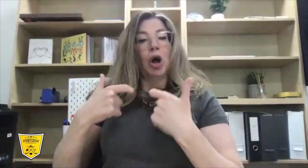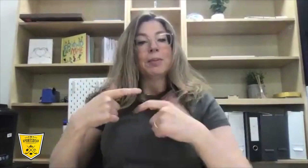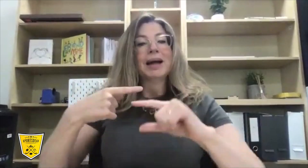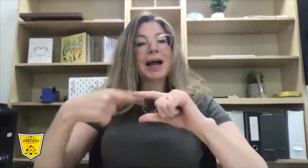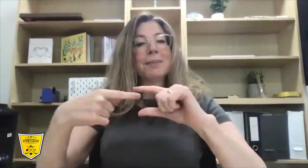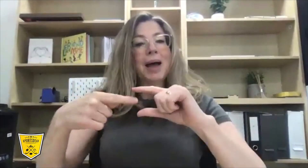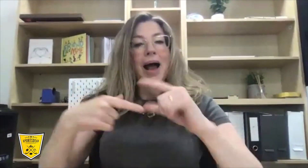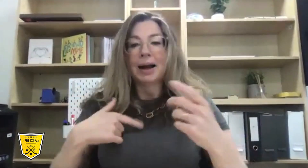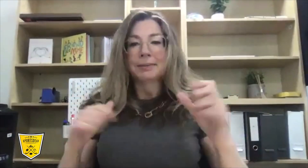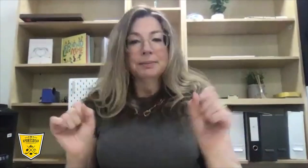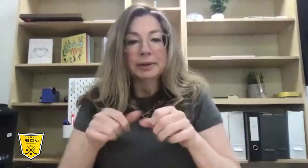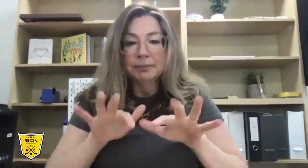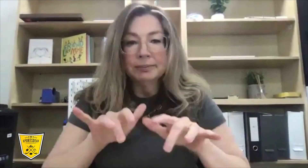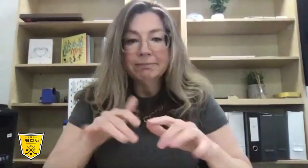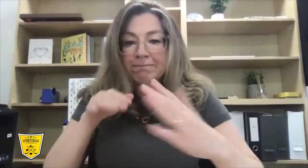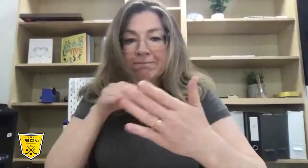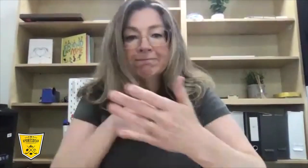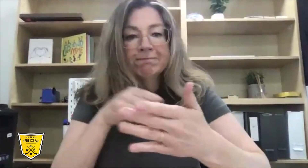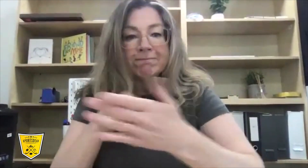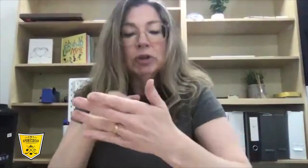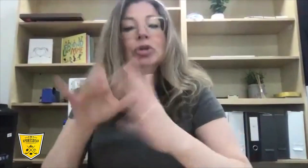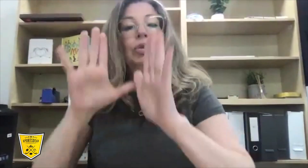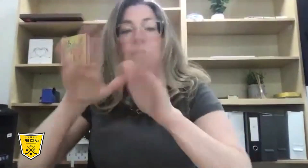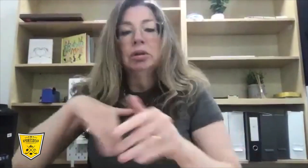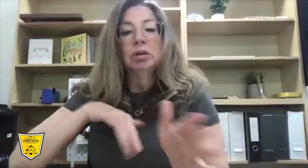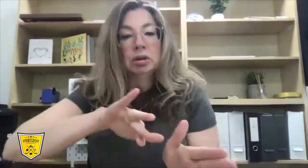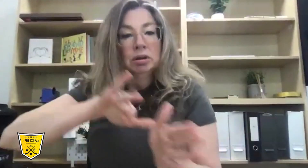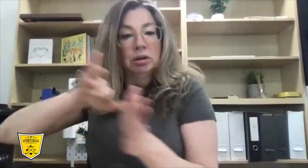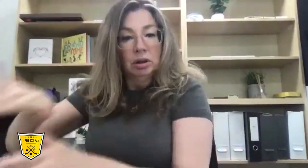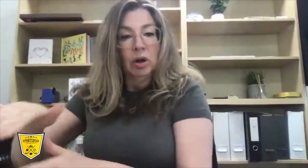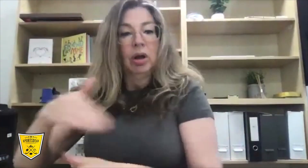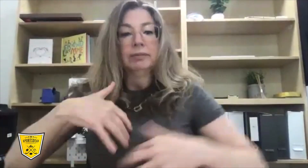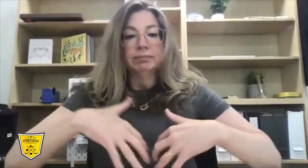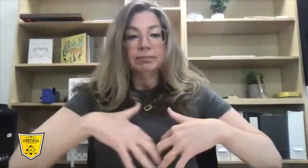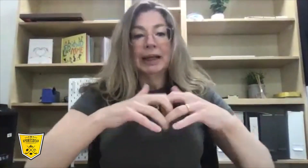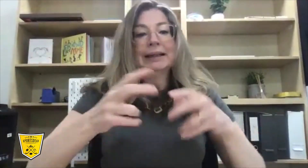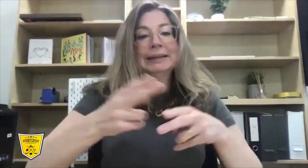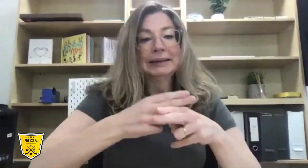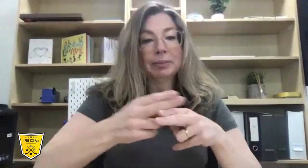was suspended blocked our email access so we set up temporary